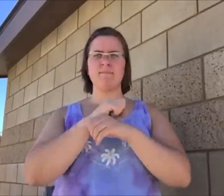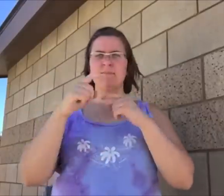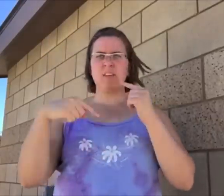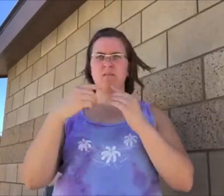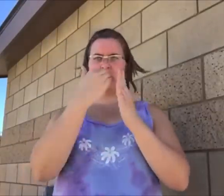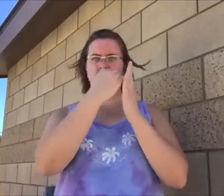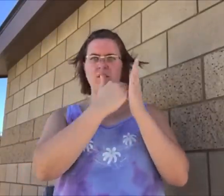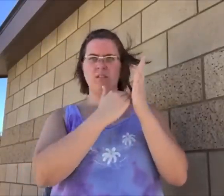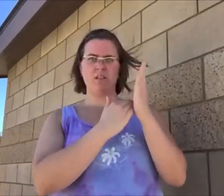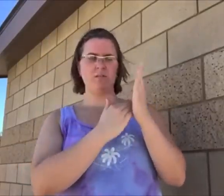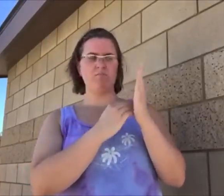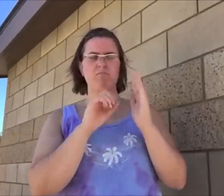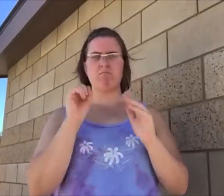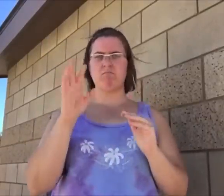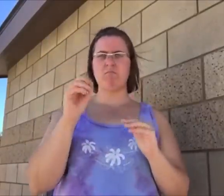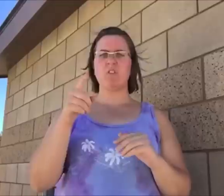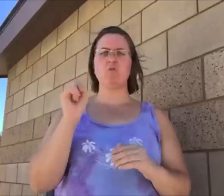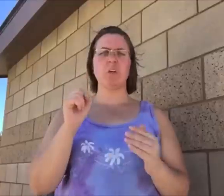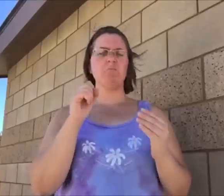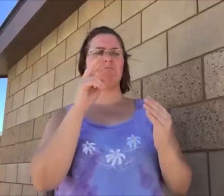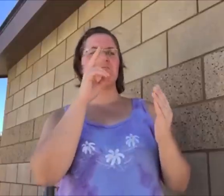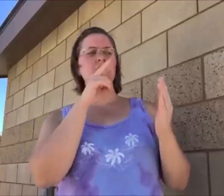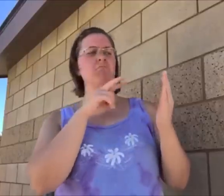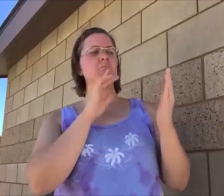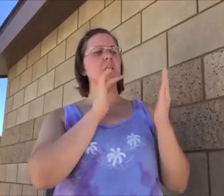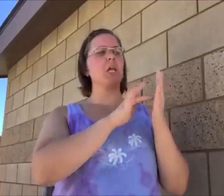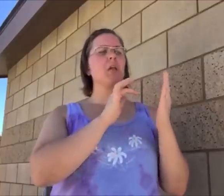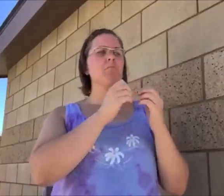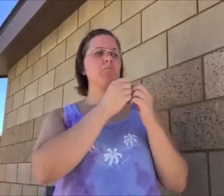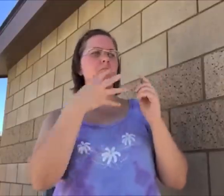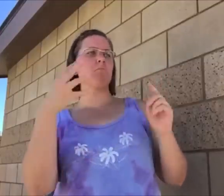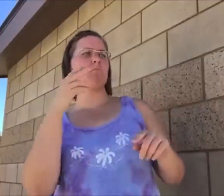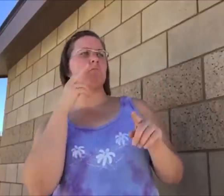created by other universitites which list ASL signs for STEM concepts.